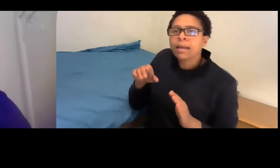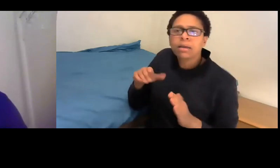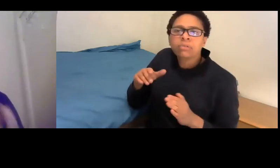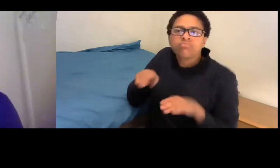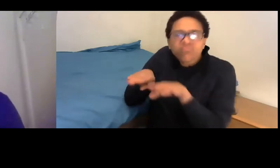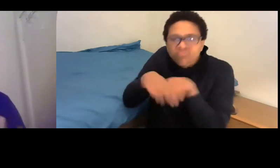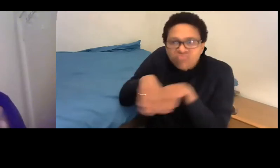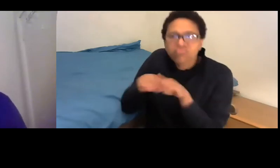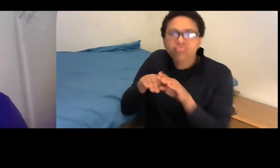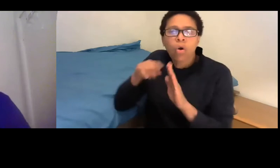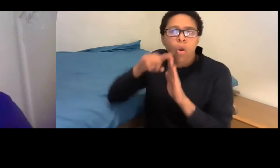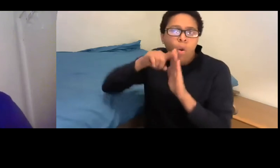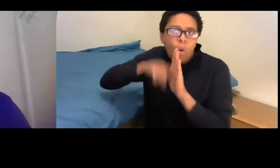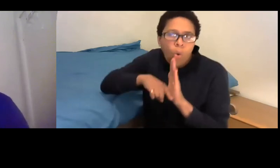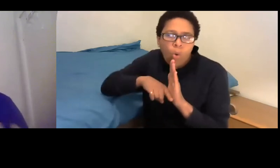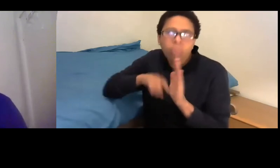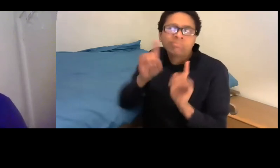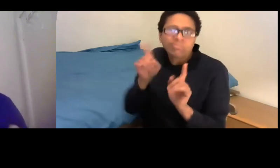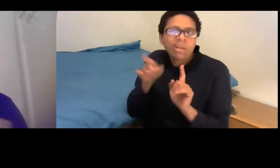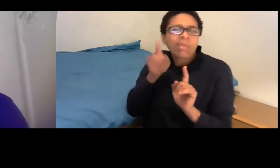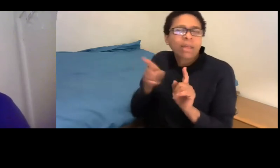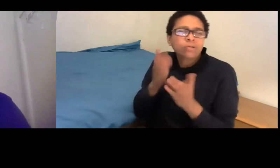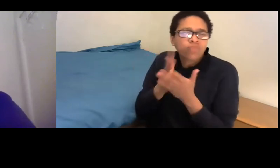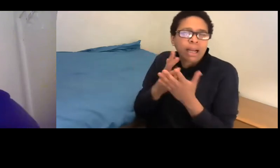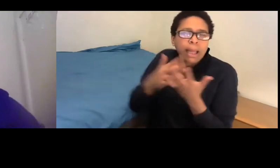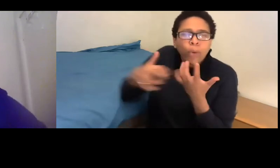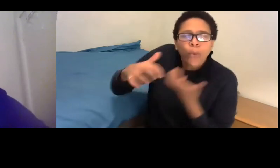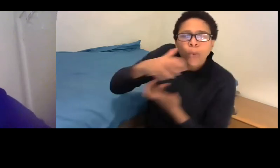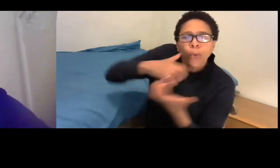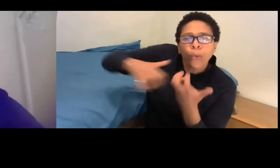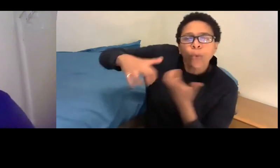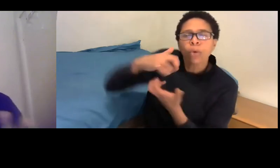is very much an amalgam amalgamation of Victorian